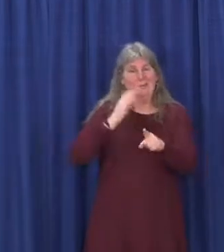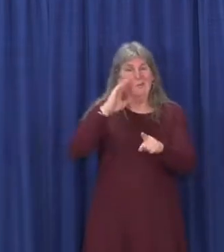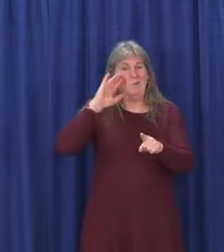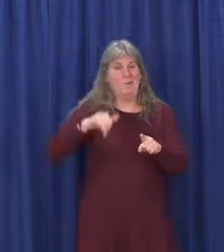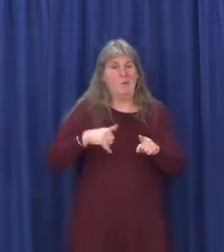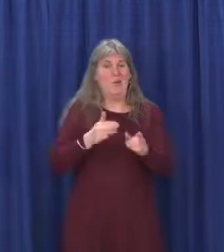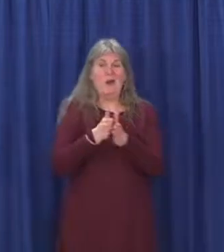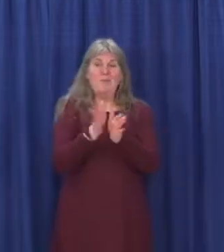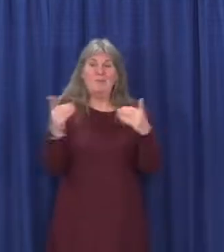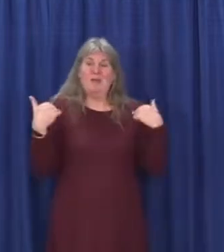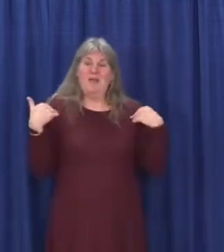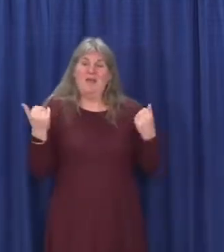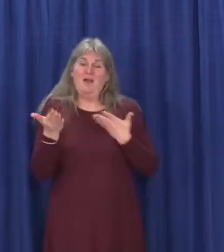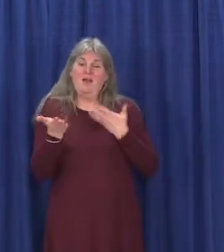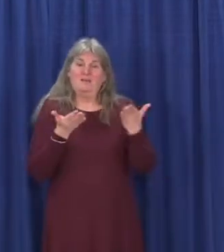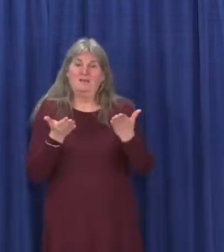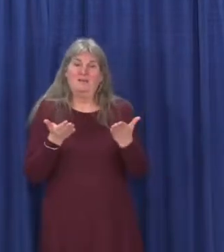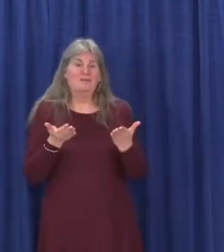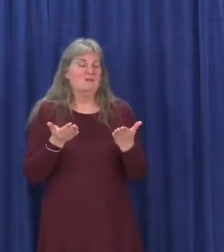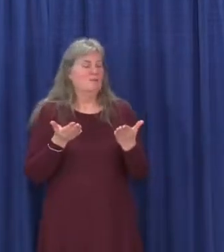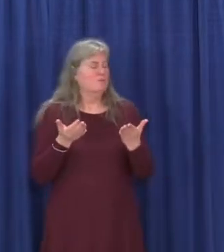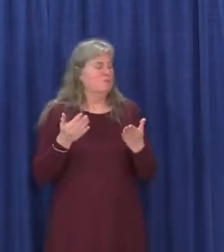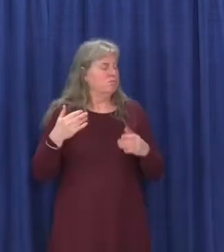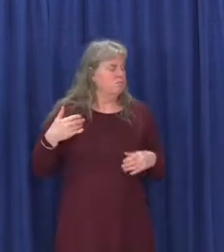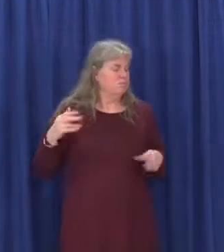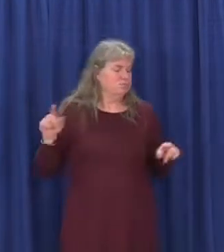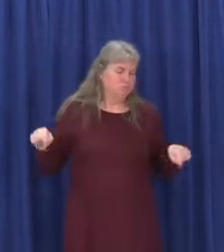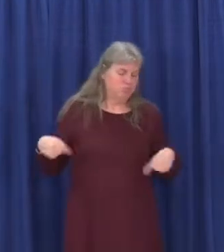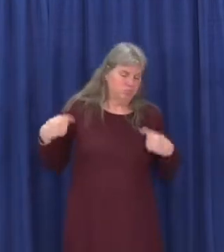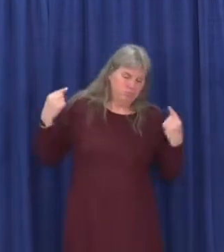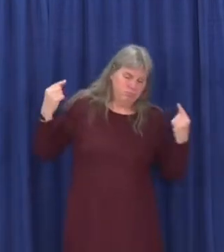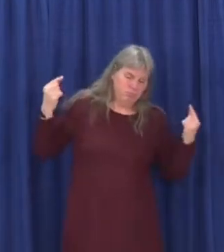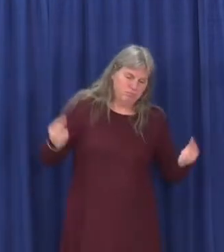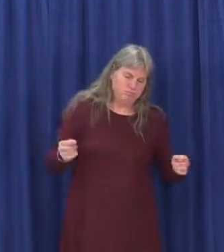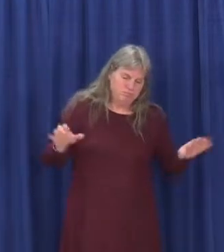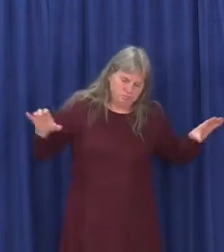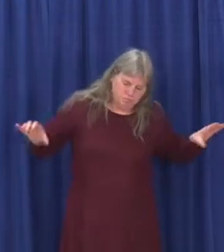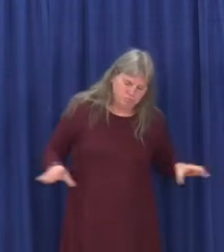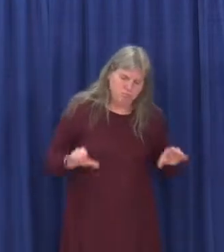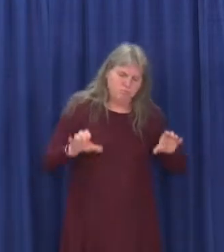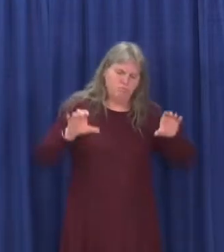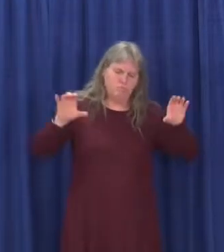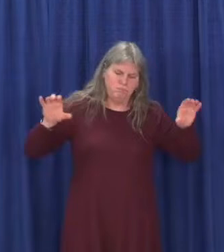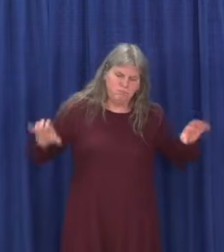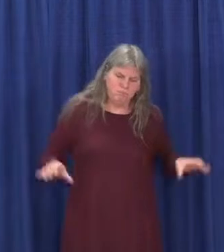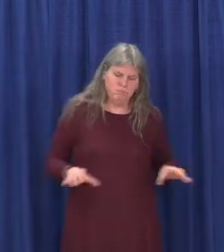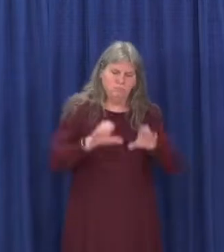health service has been working hard. And I mean very hard for the over two years,